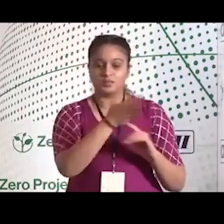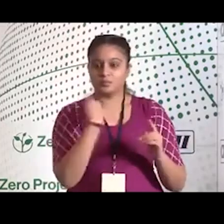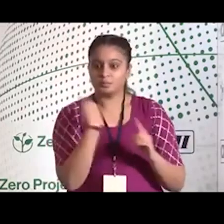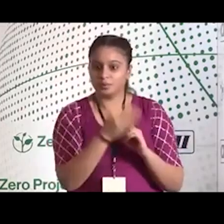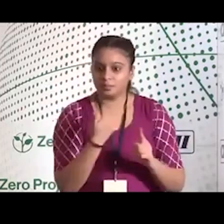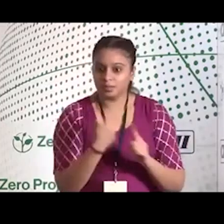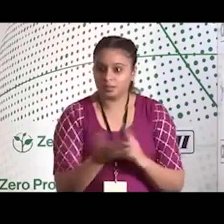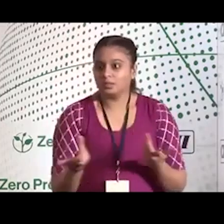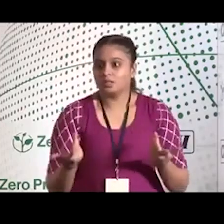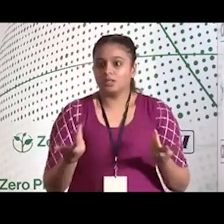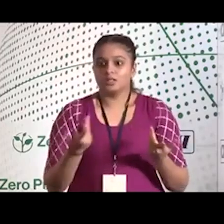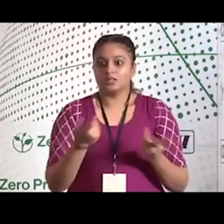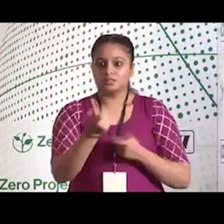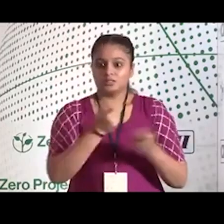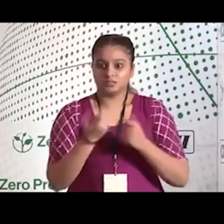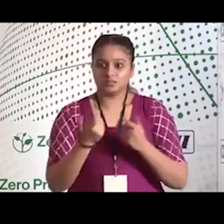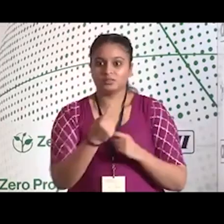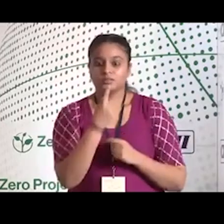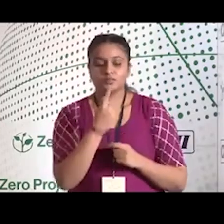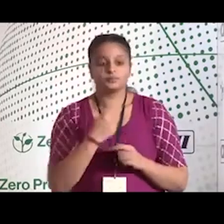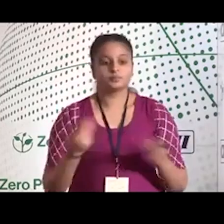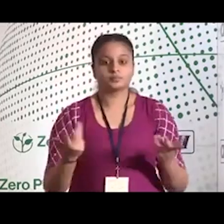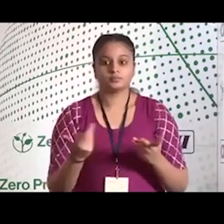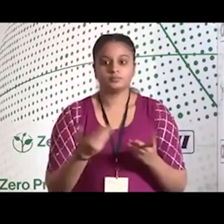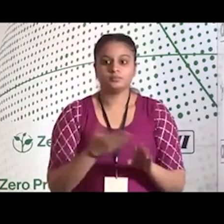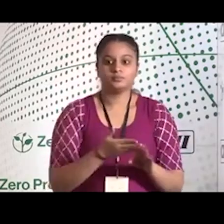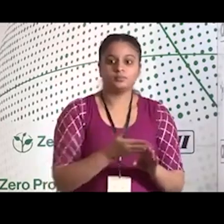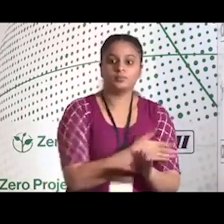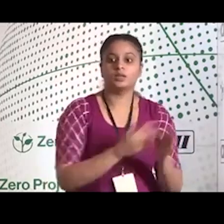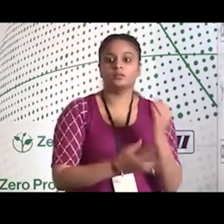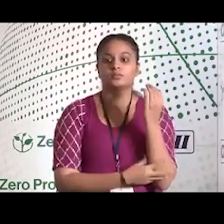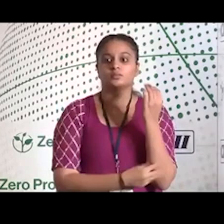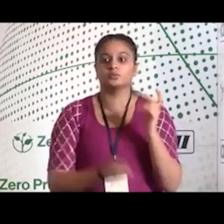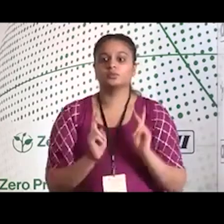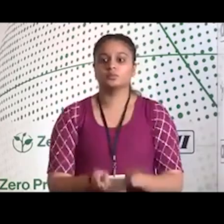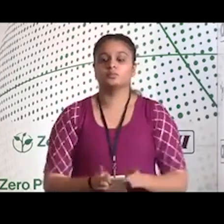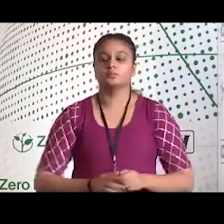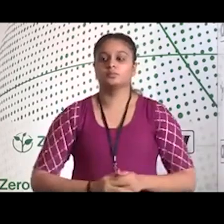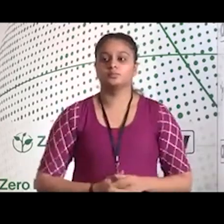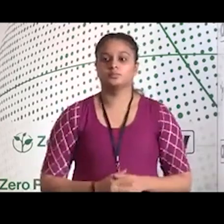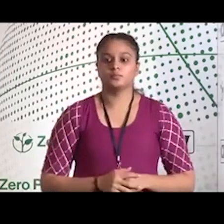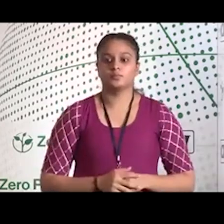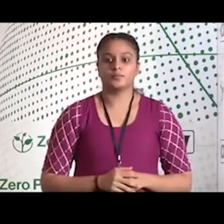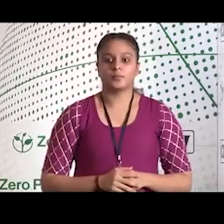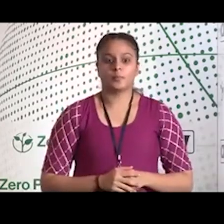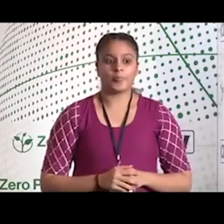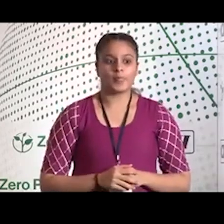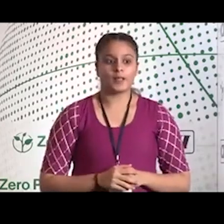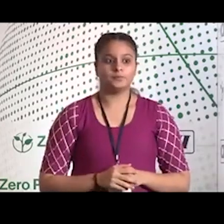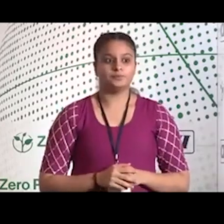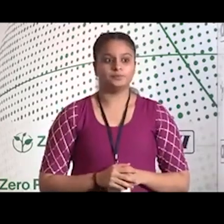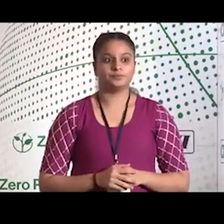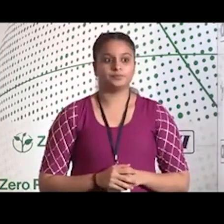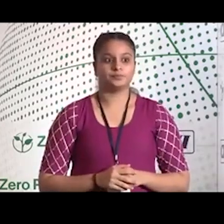And she sees that her life became from bad to worse, should be given